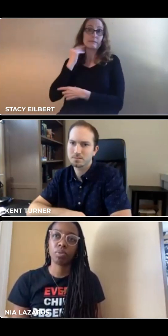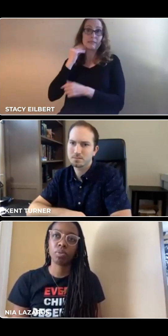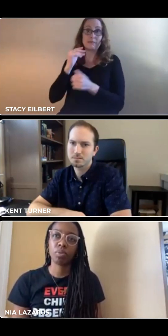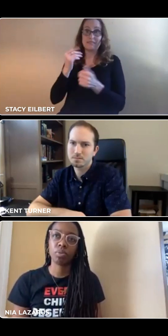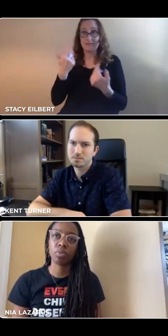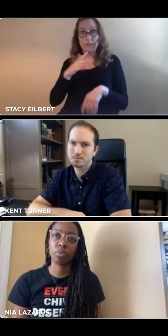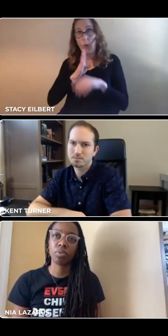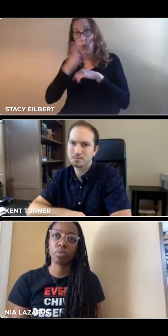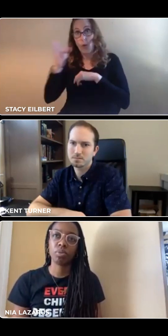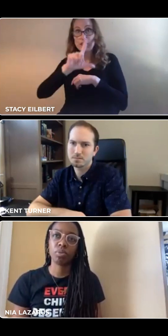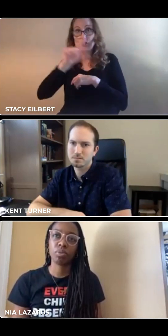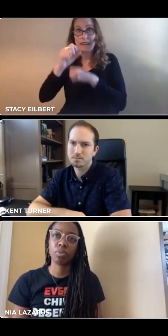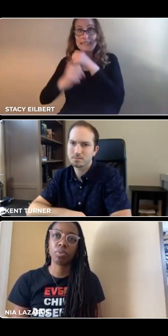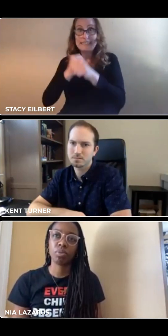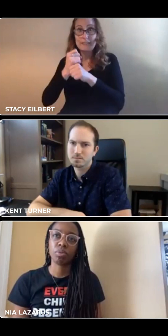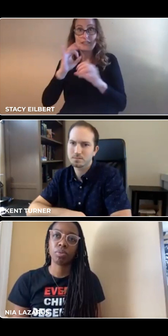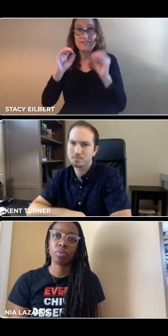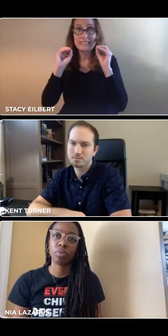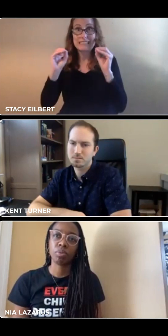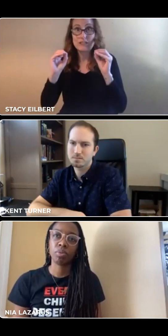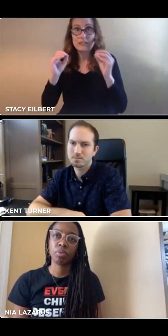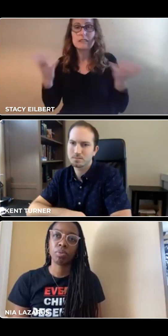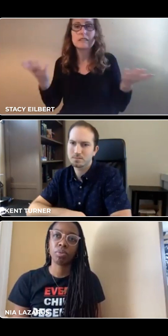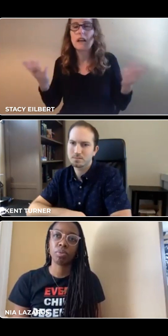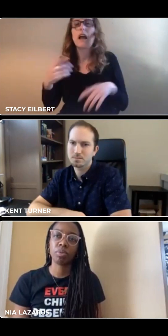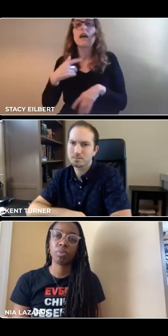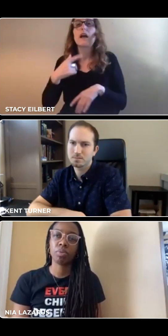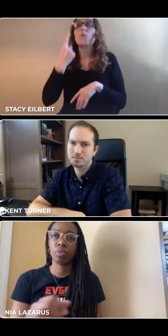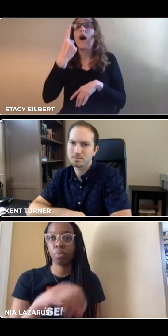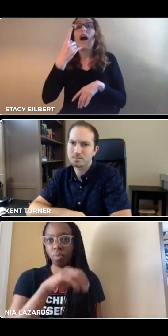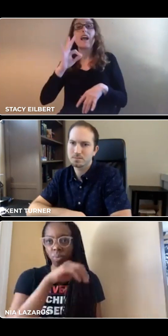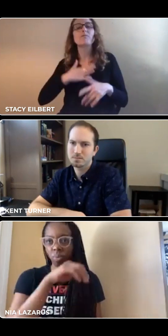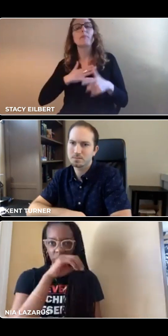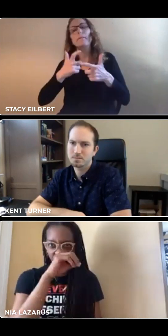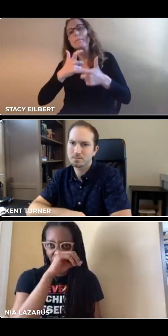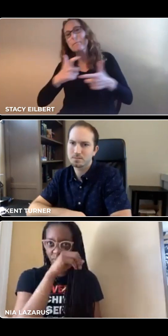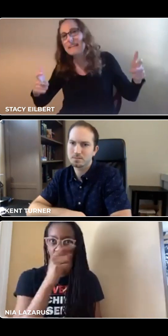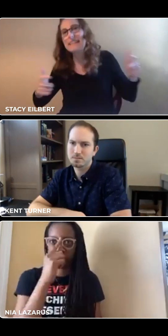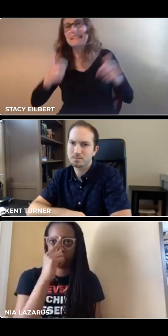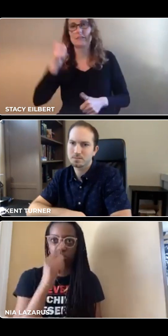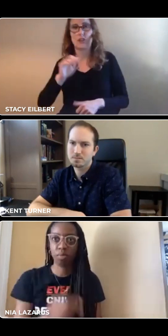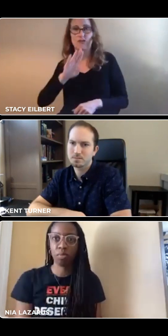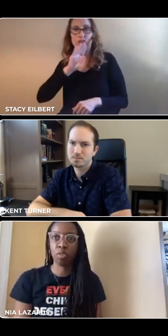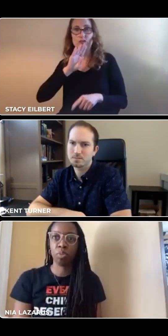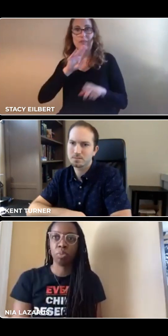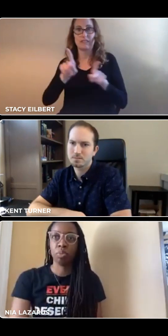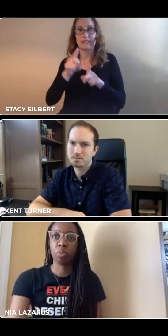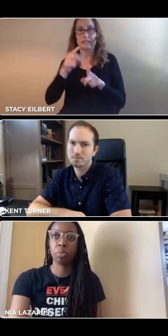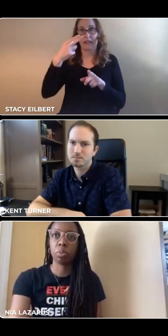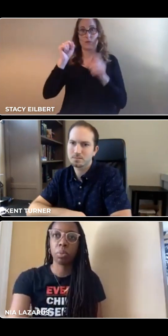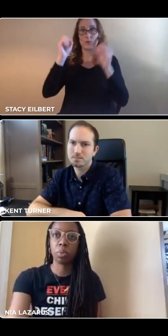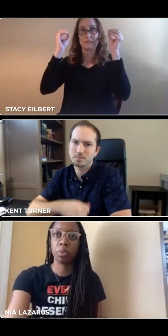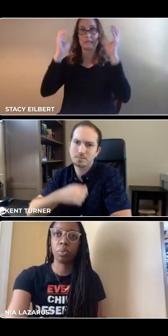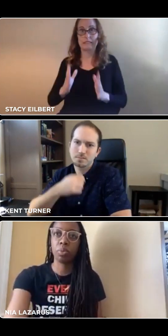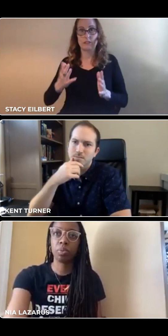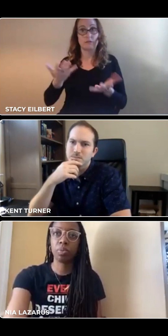What my experience has been over the last 20+ years of teaching, one of the largest